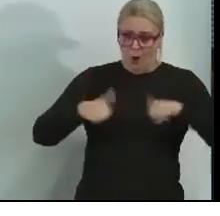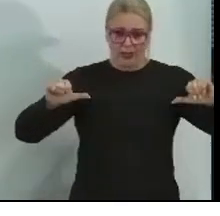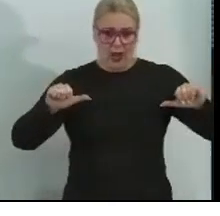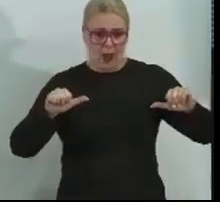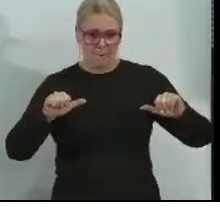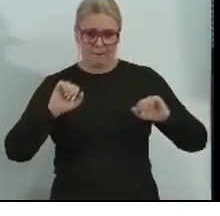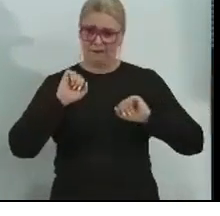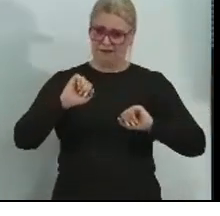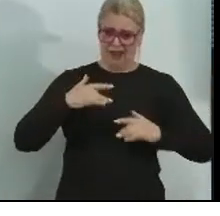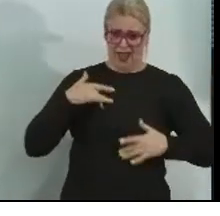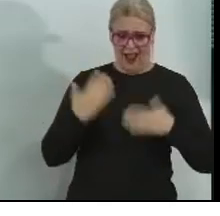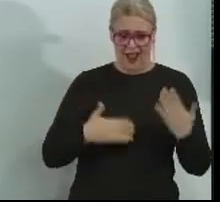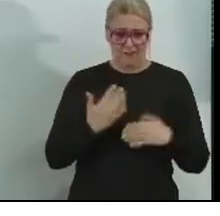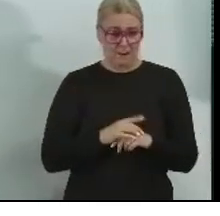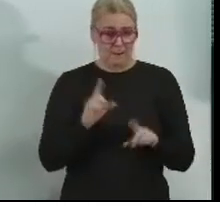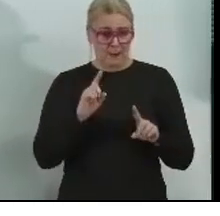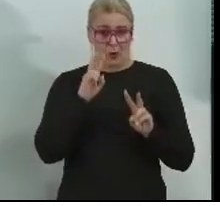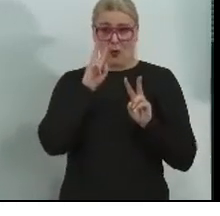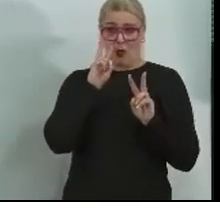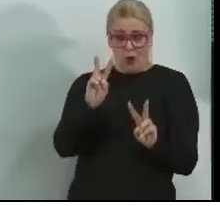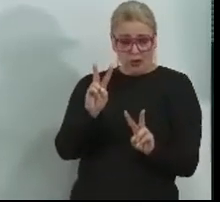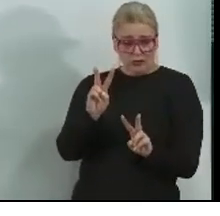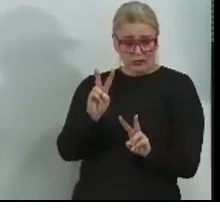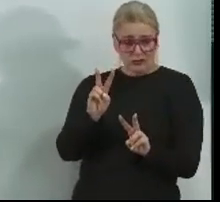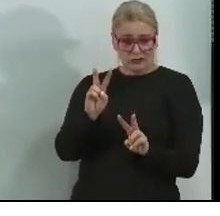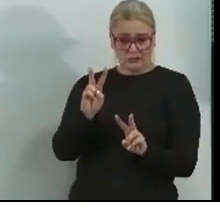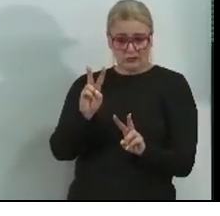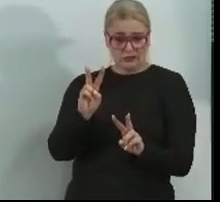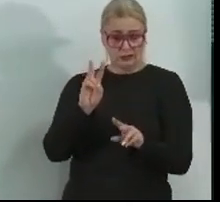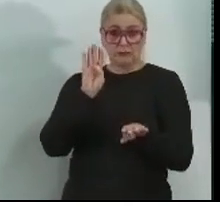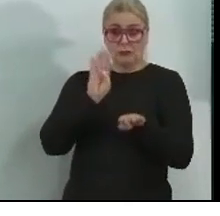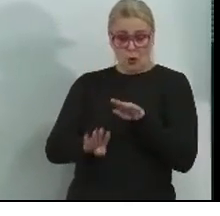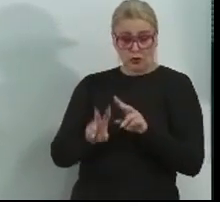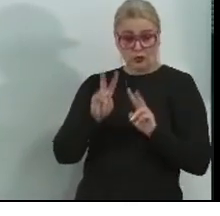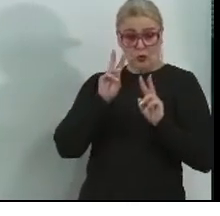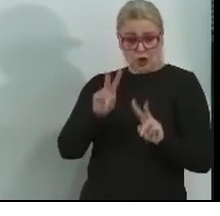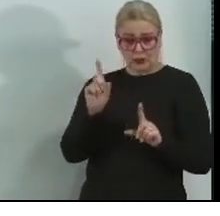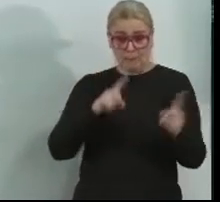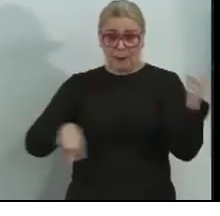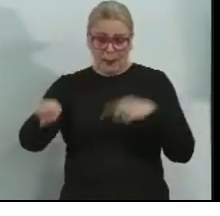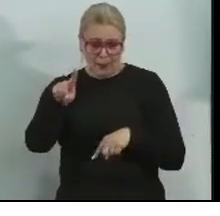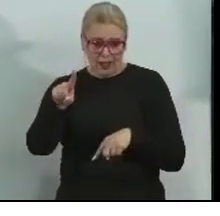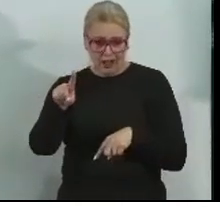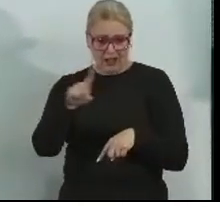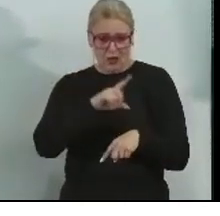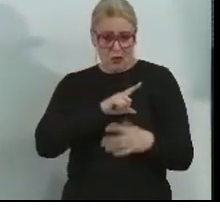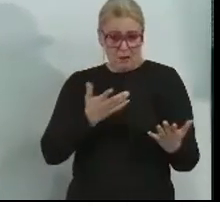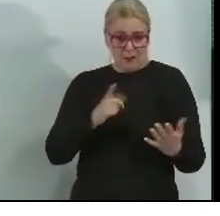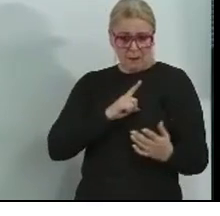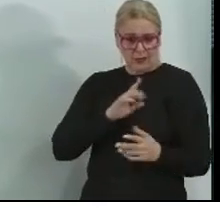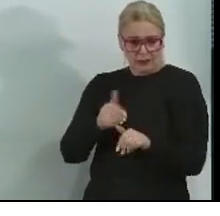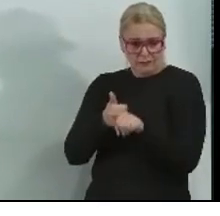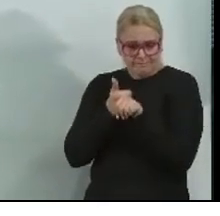a sense sort of national pride when it comes to the Olympics or the World Cup or whatever.